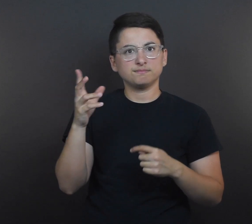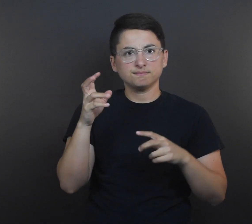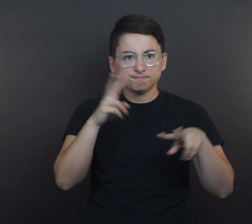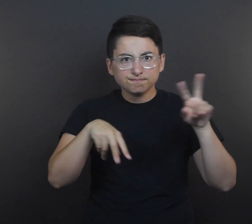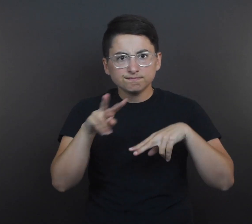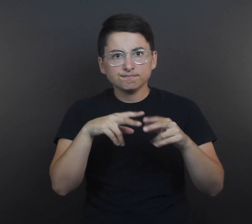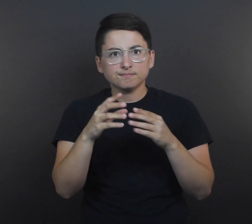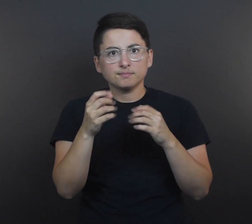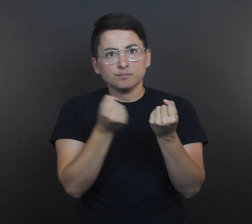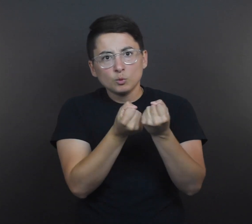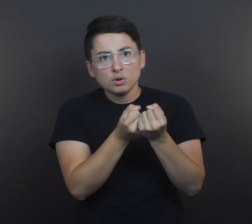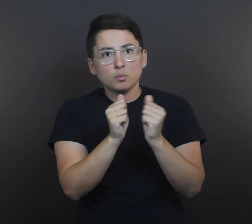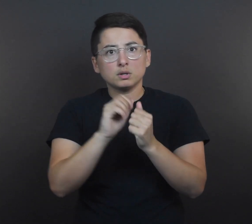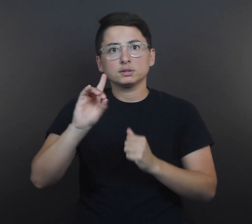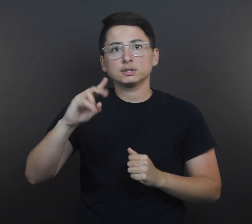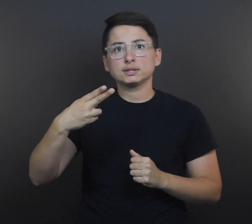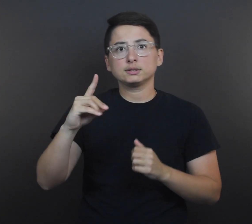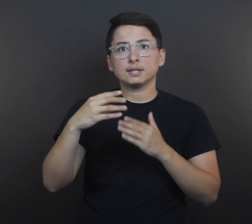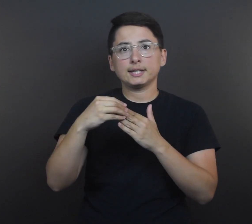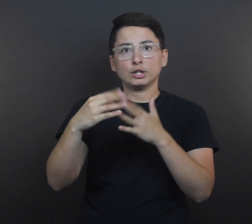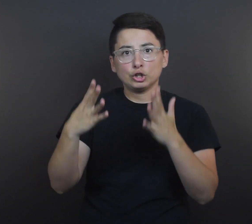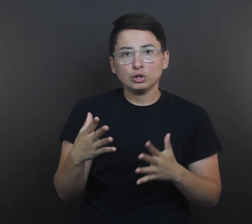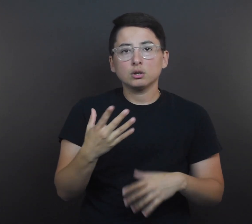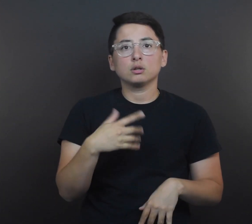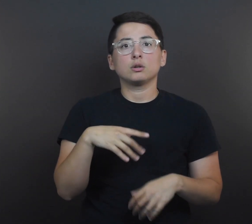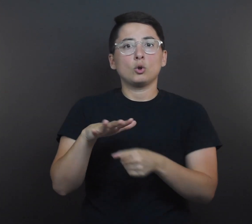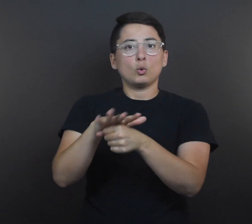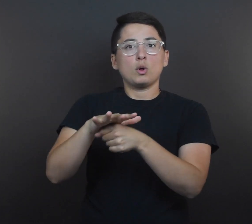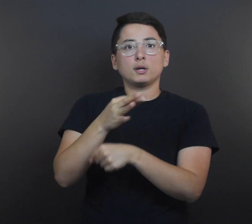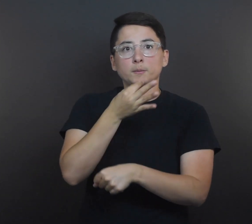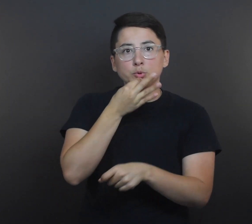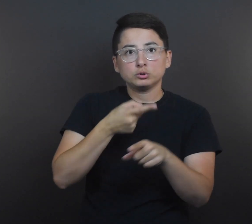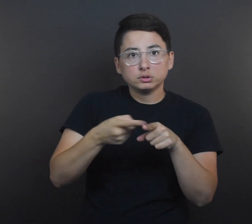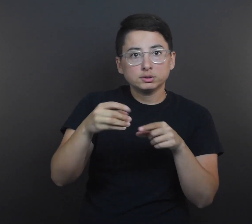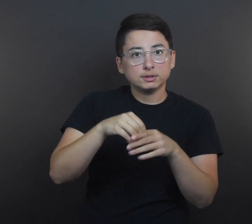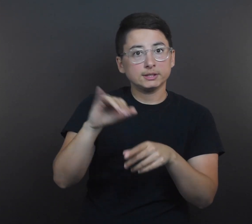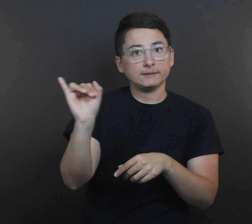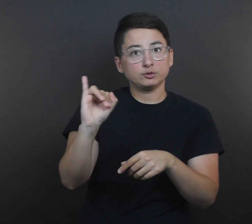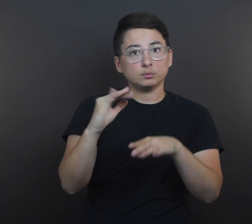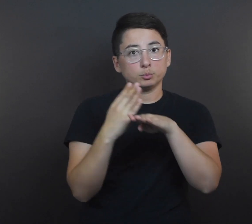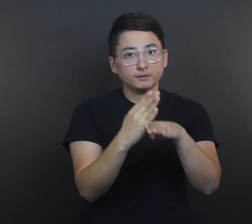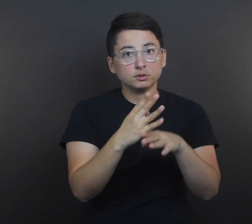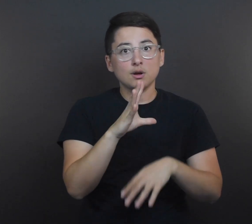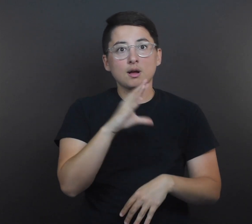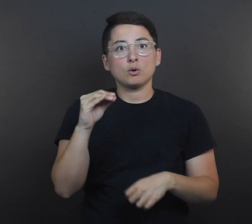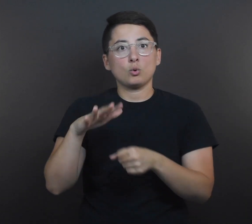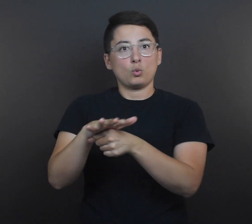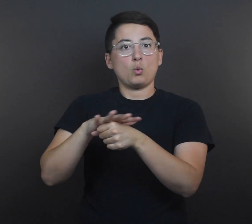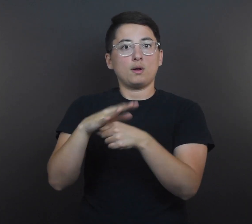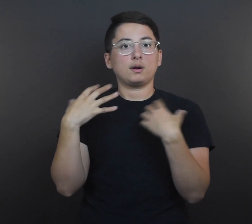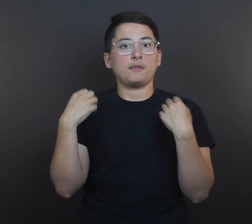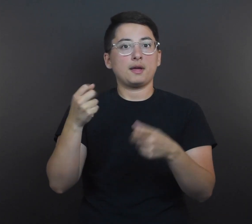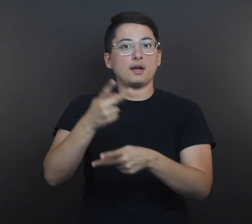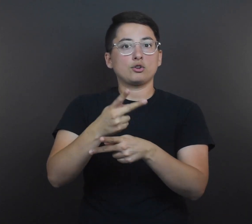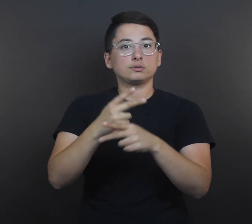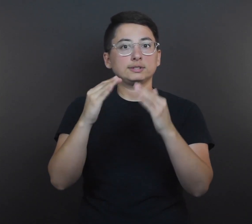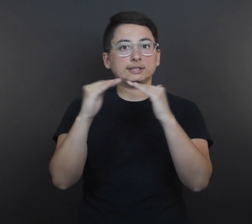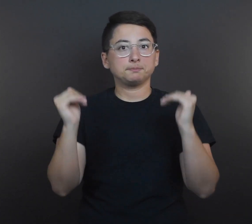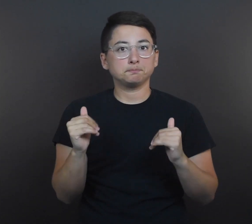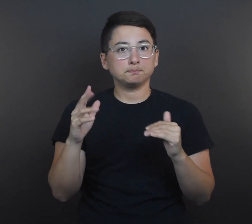Support Team that worked alongside DHD leaders, local experts in infection prevention, and local